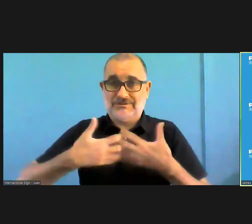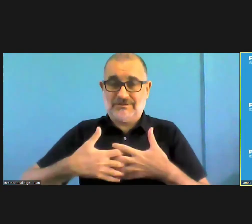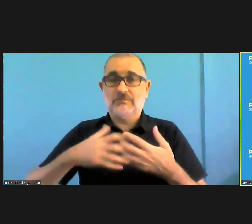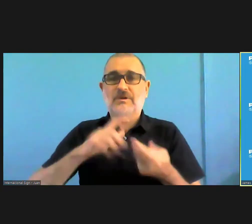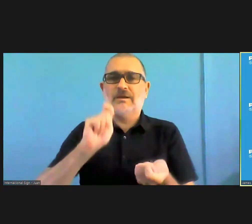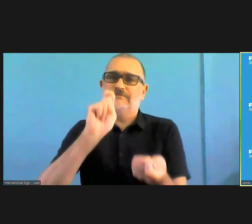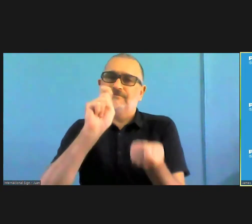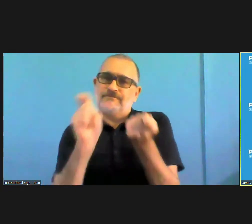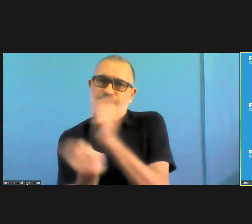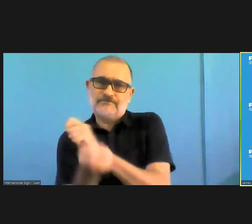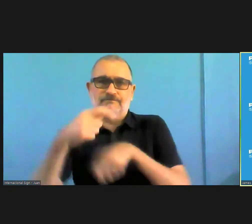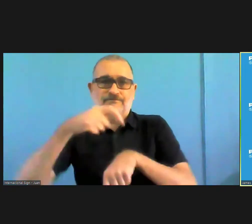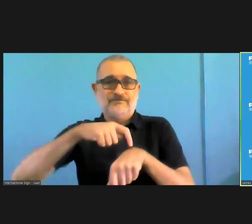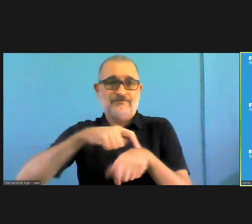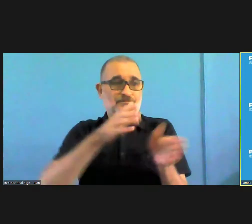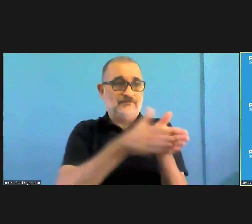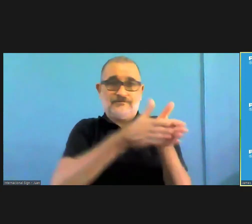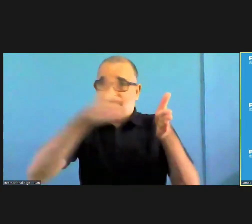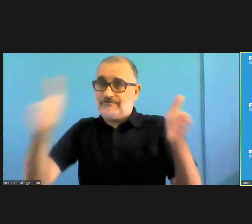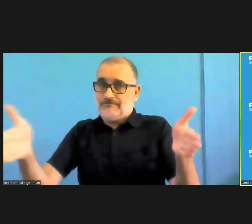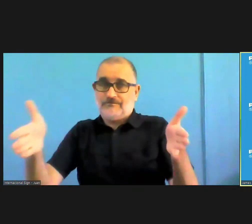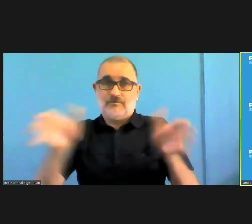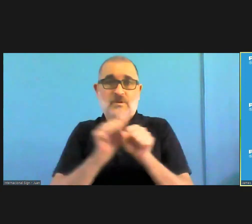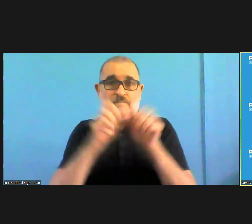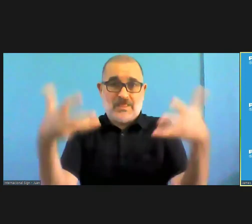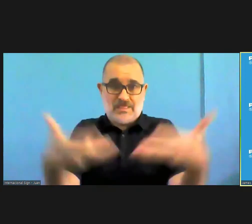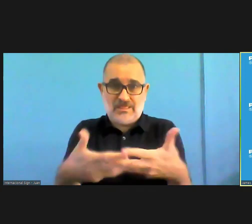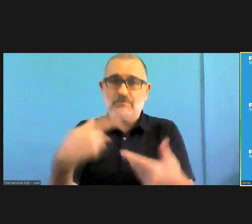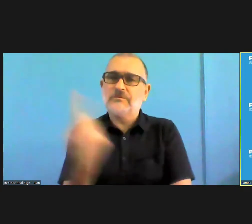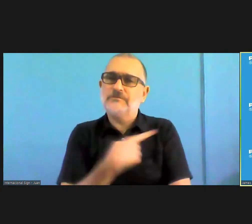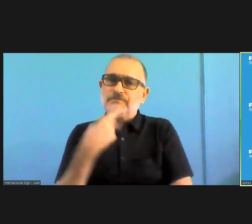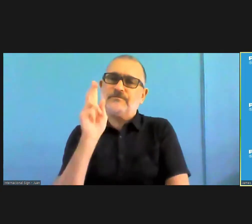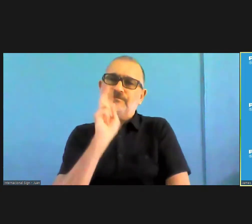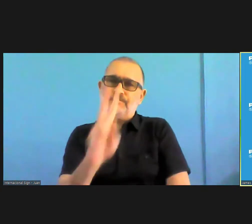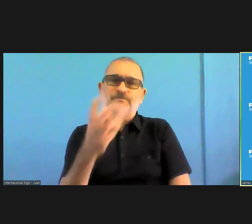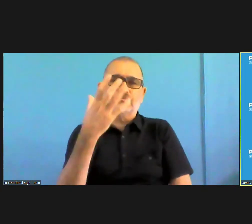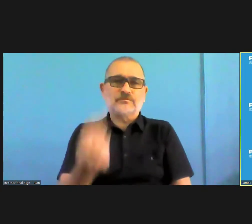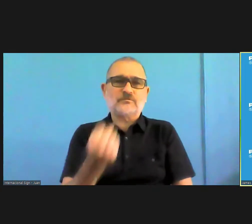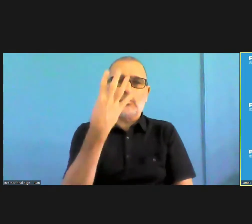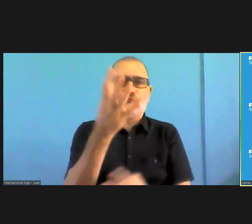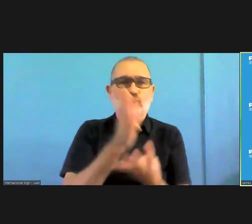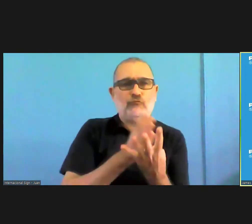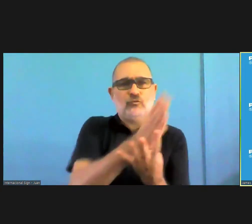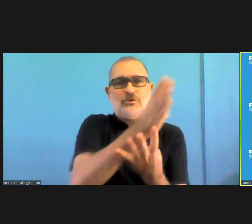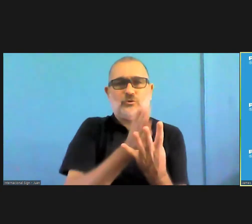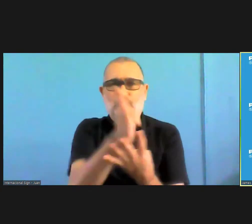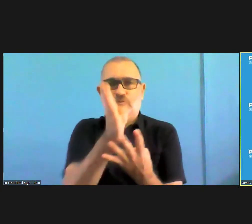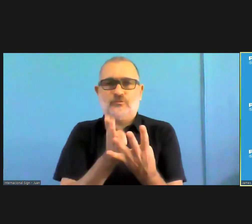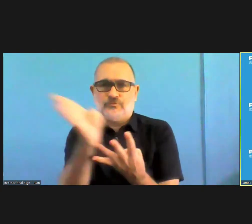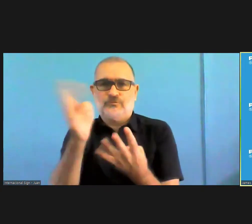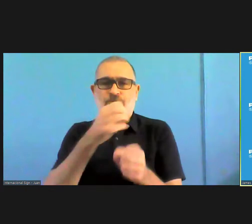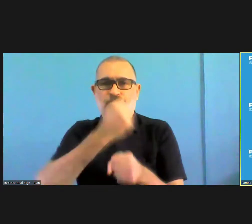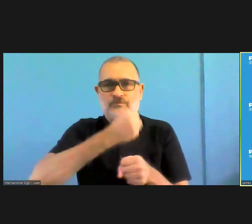To guide member states . Of course, applicable to the national context, and structures and organizations of health systems.